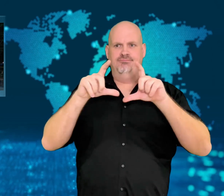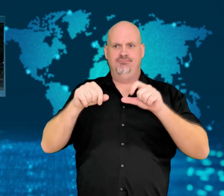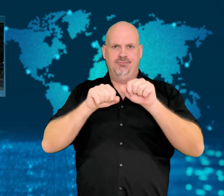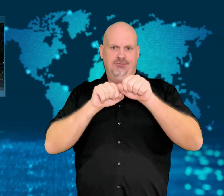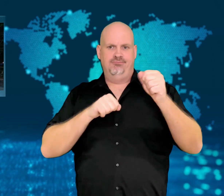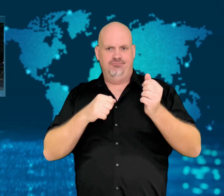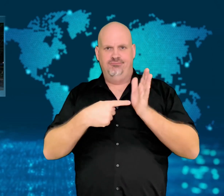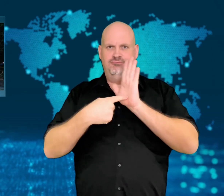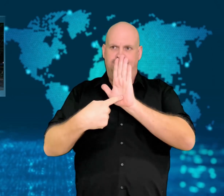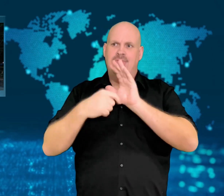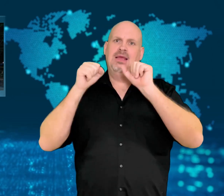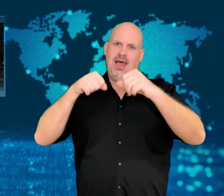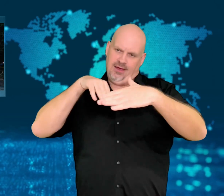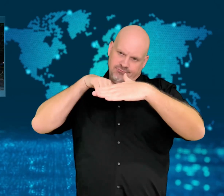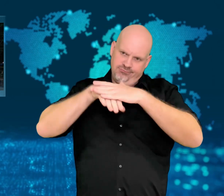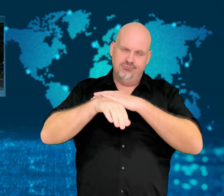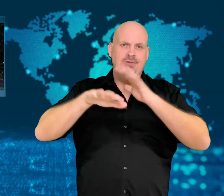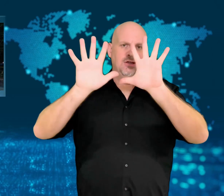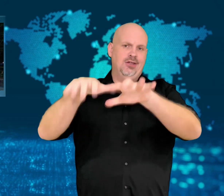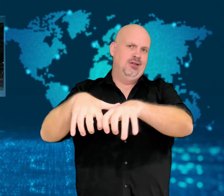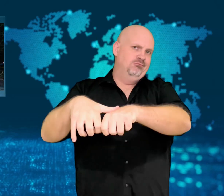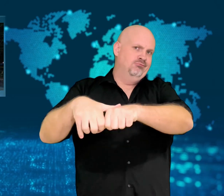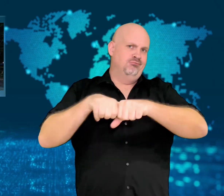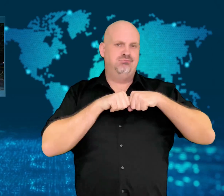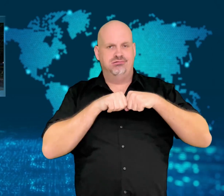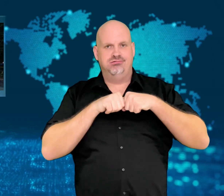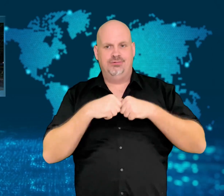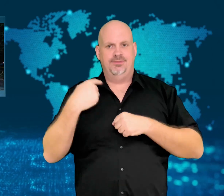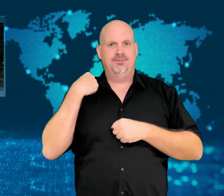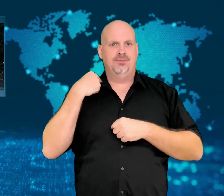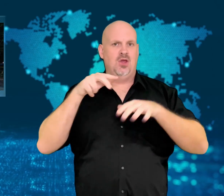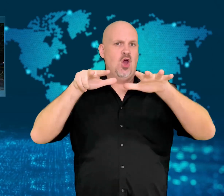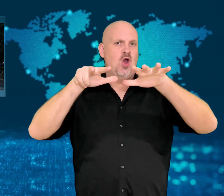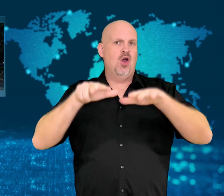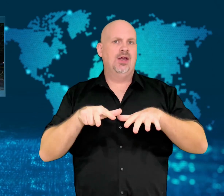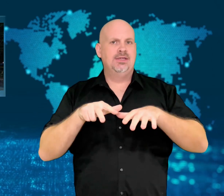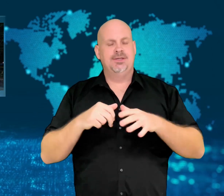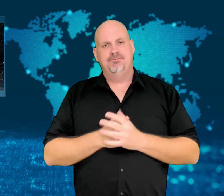The agents were executing a search warrant when they were found.